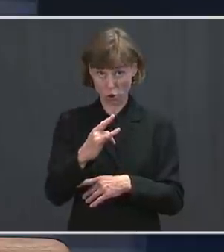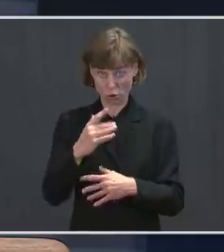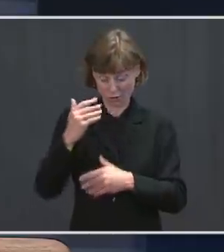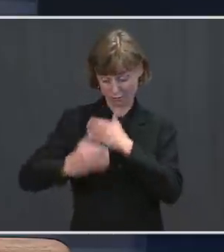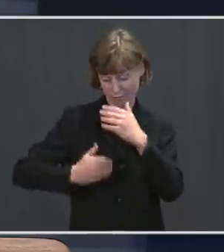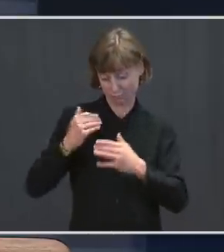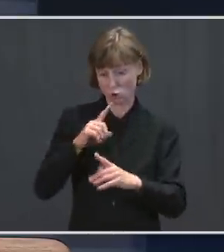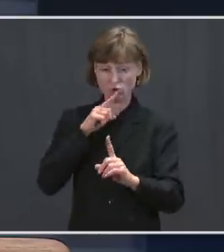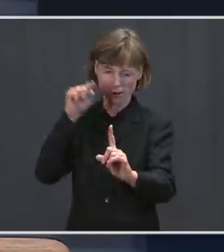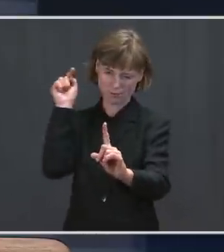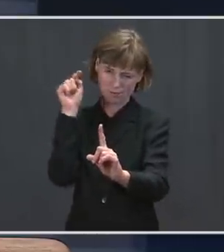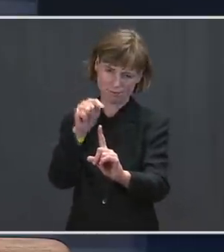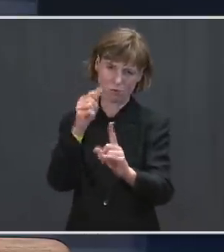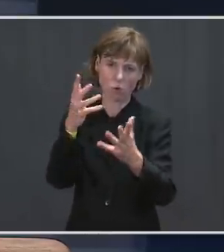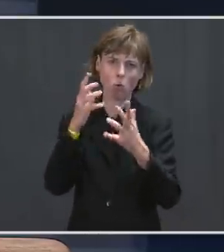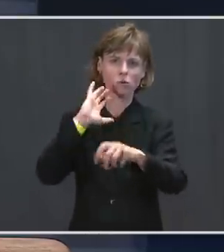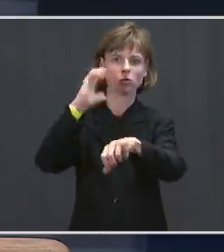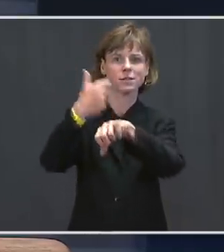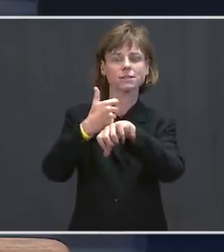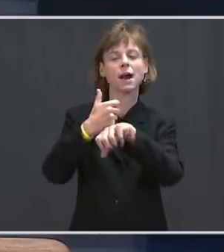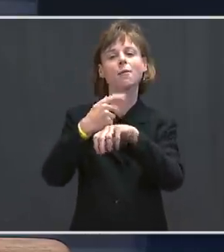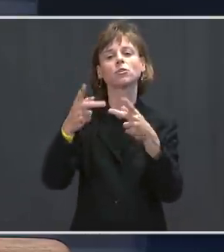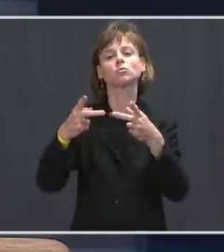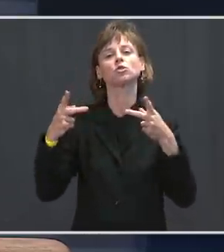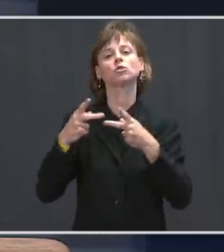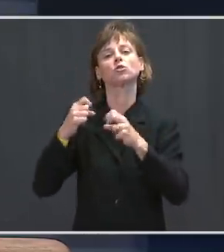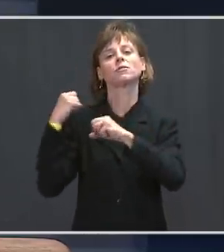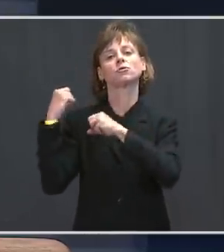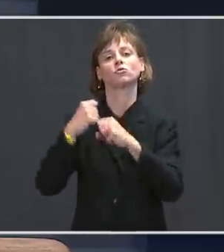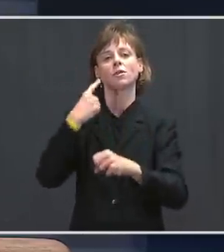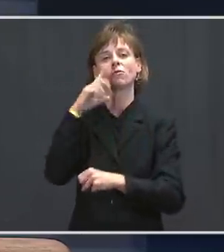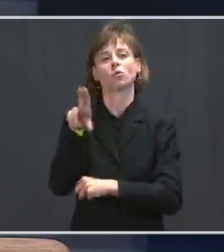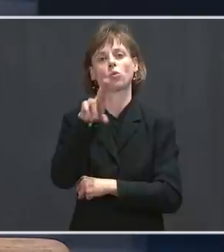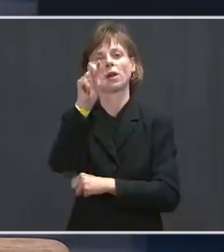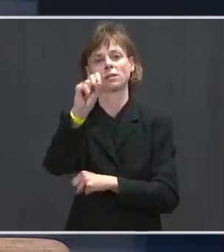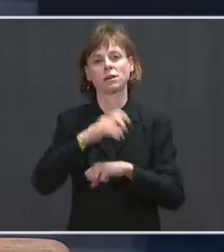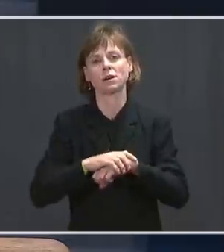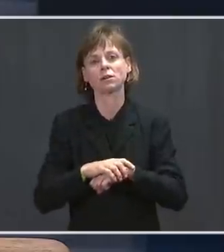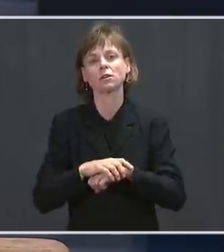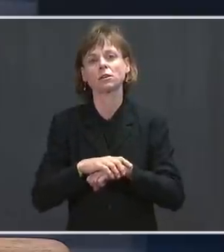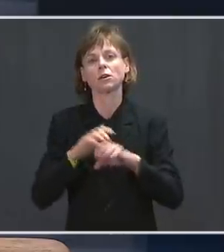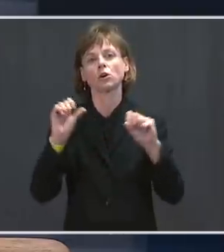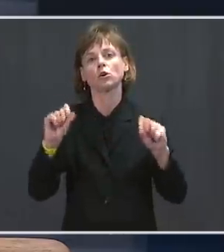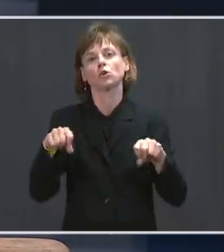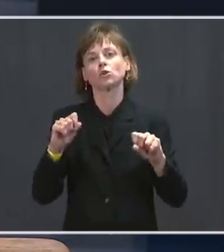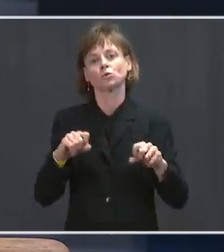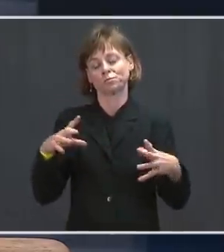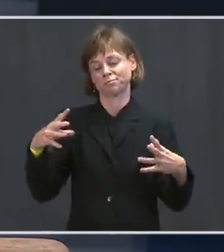is to establish a position of strength for the United States to be able to deal with both great power competition